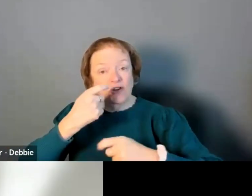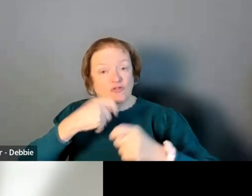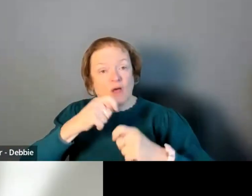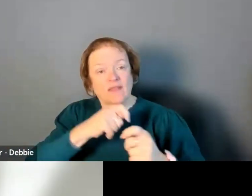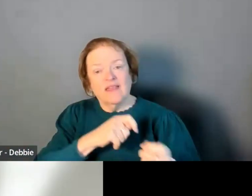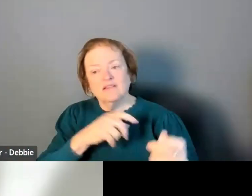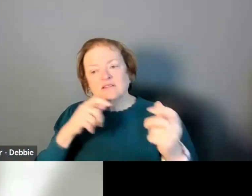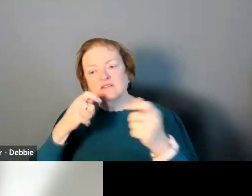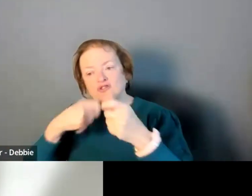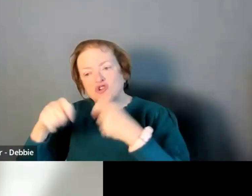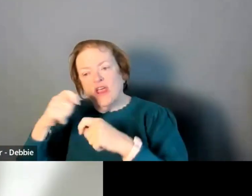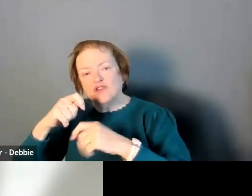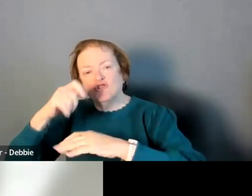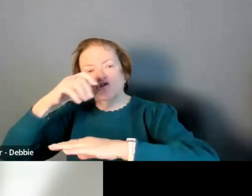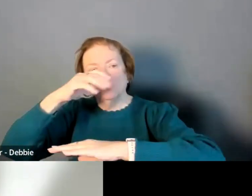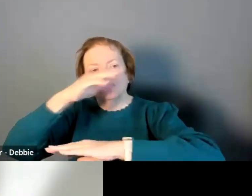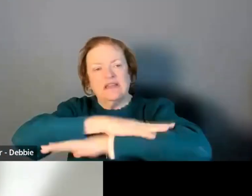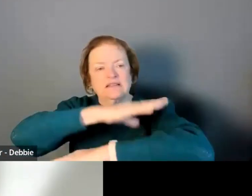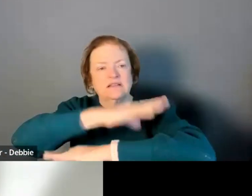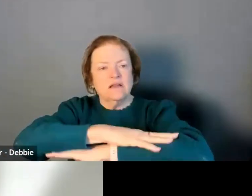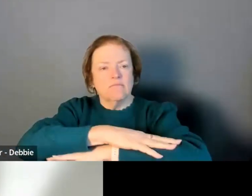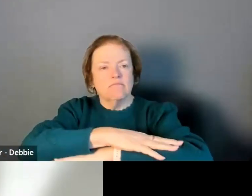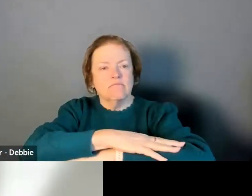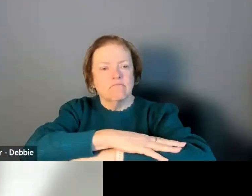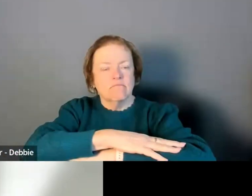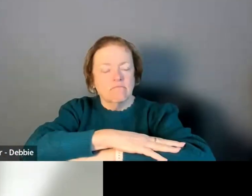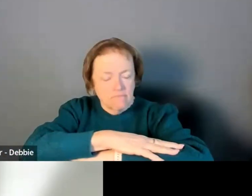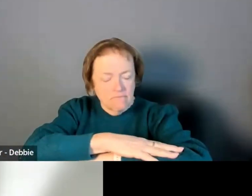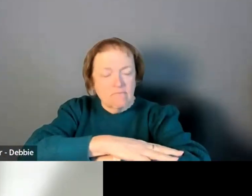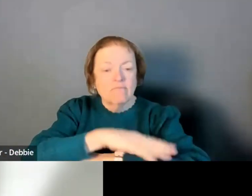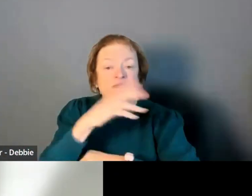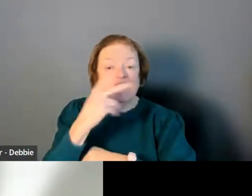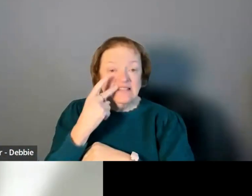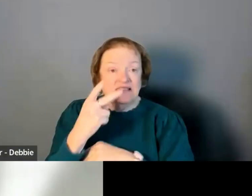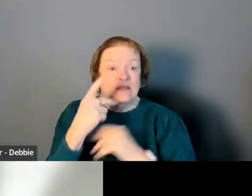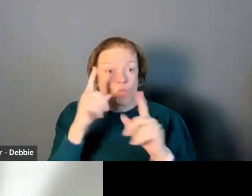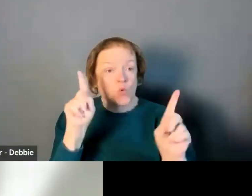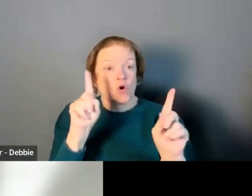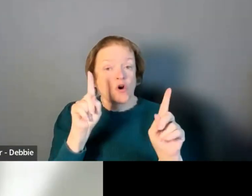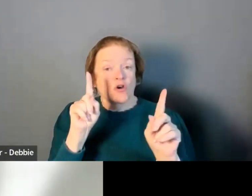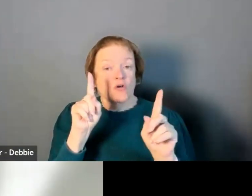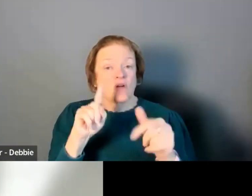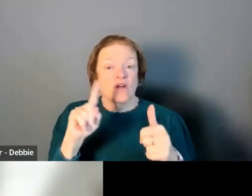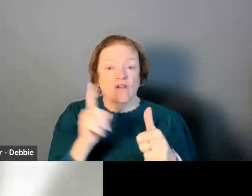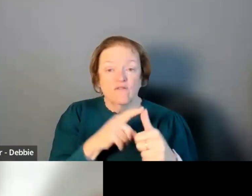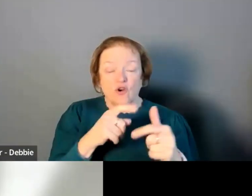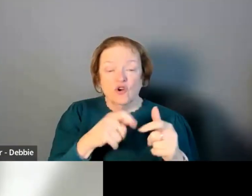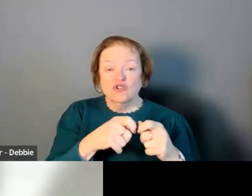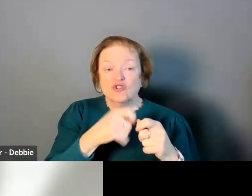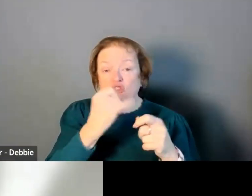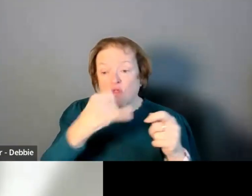And see if that connection works with the same process. first cord works, we knew it would then maybe